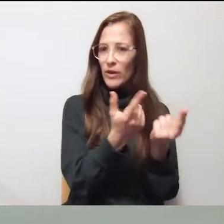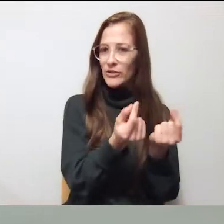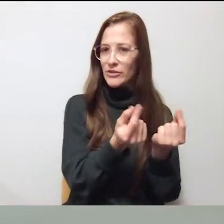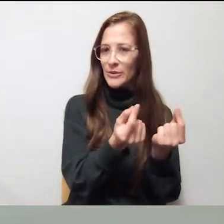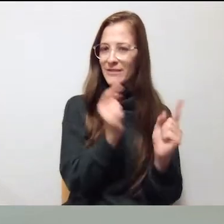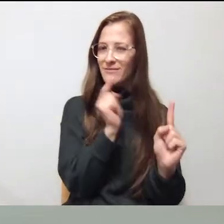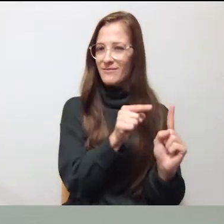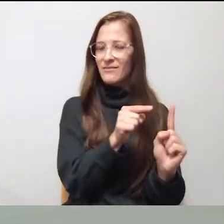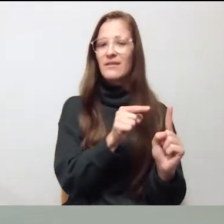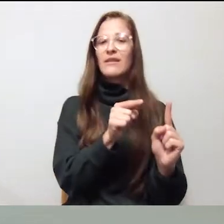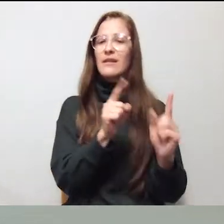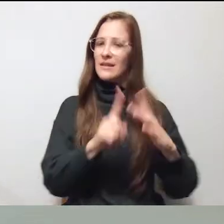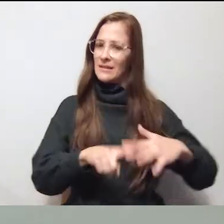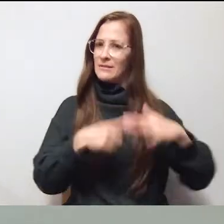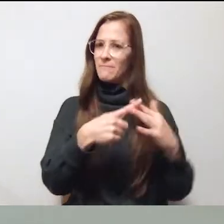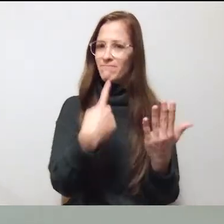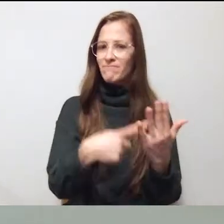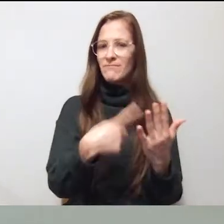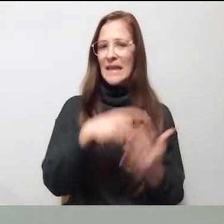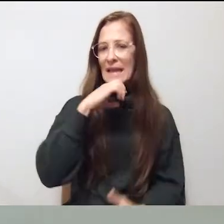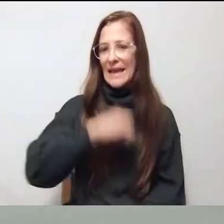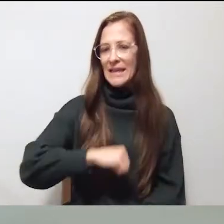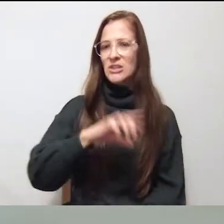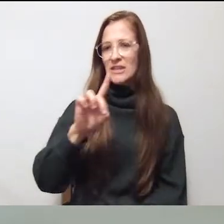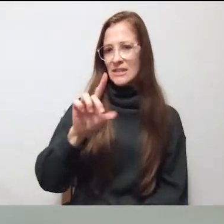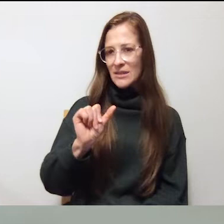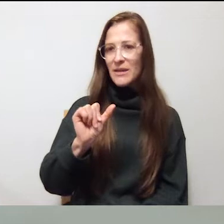And so, let's get into aging and disability, right?